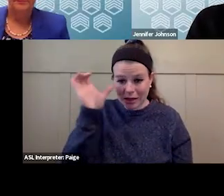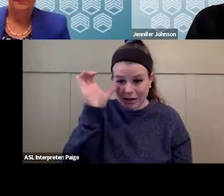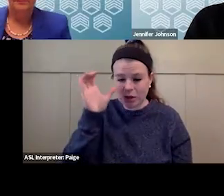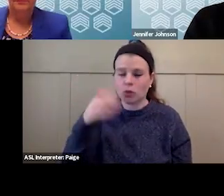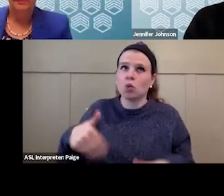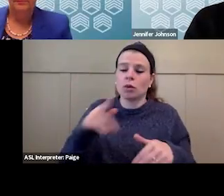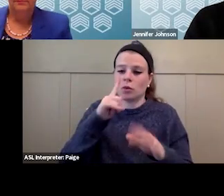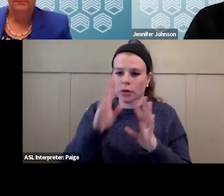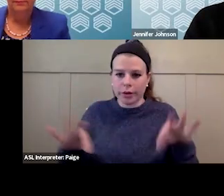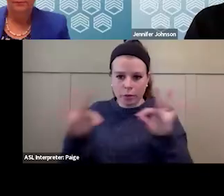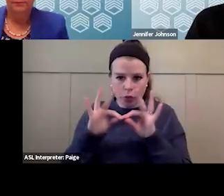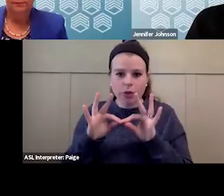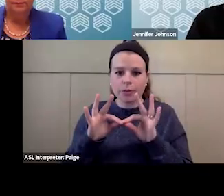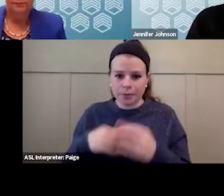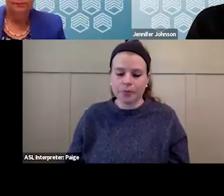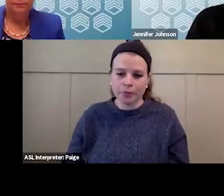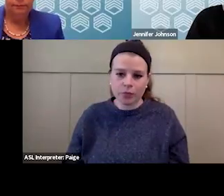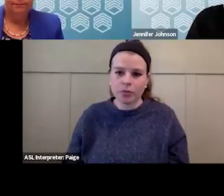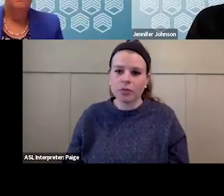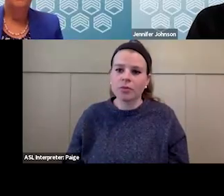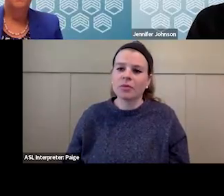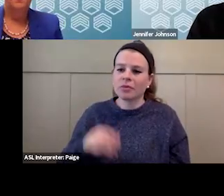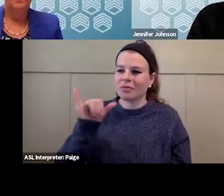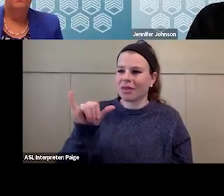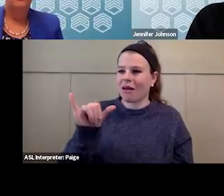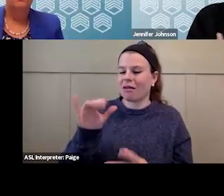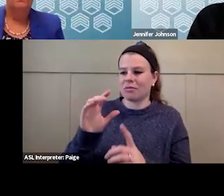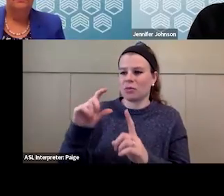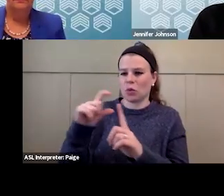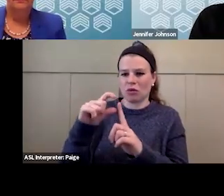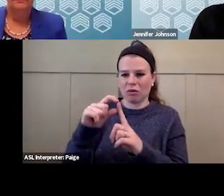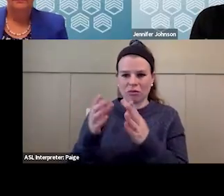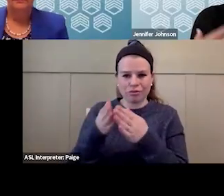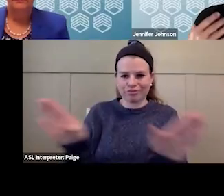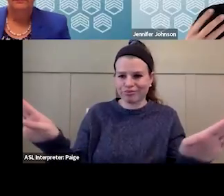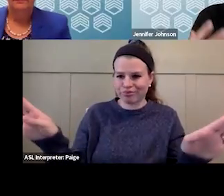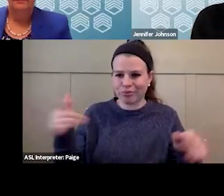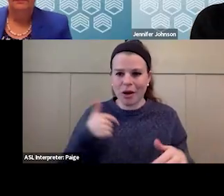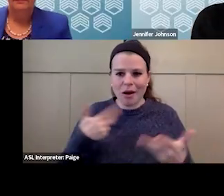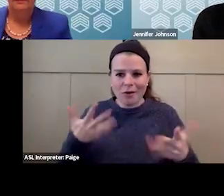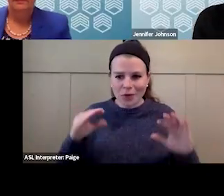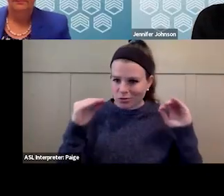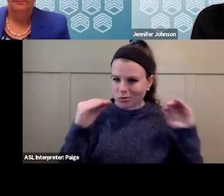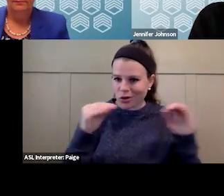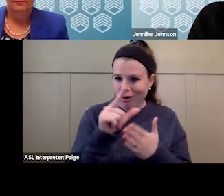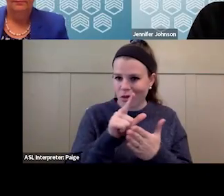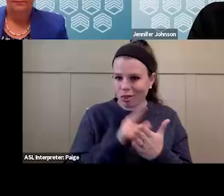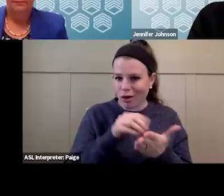think because it's very broad. When I taught law students, I've taught, um, I taught at Berkeley for 10 years.